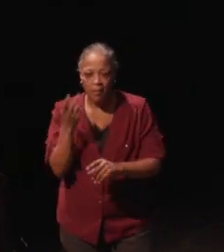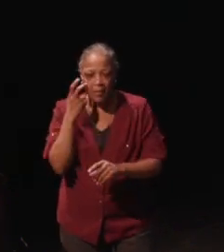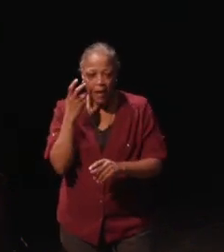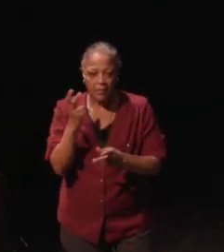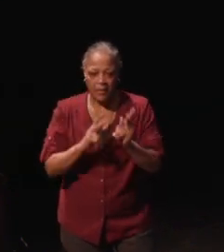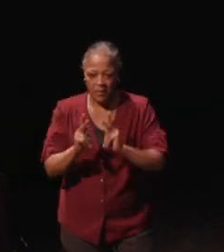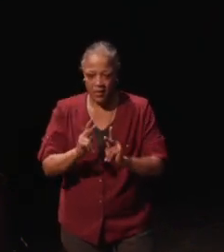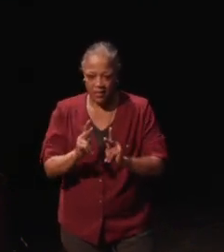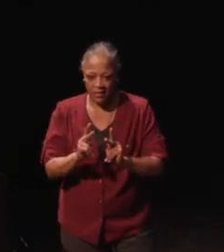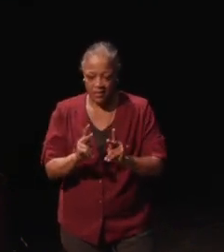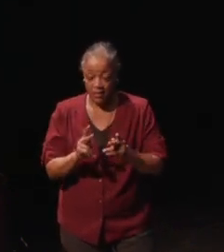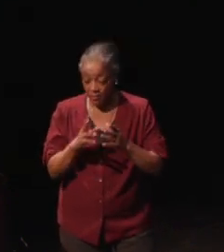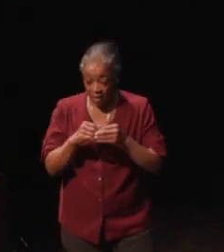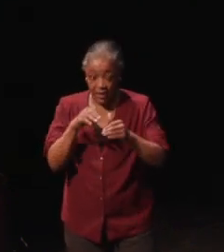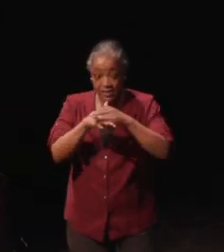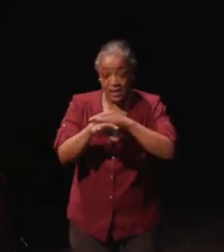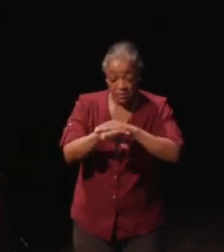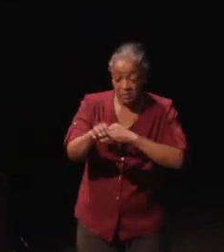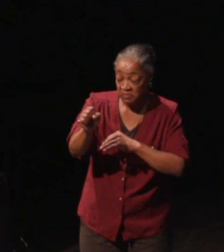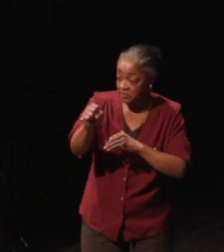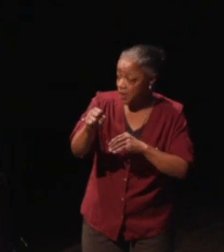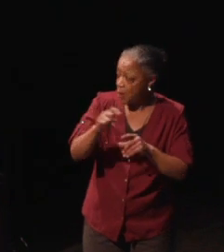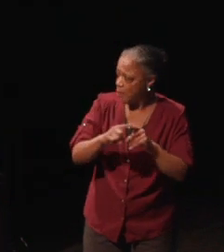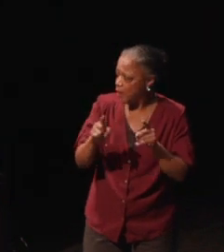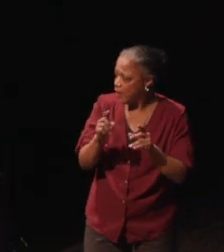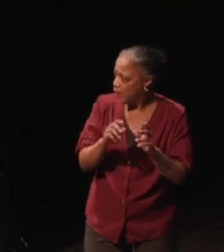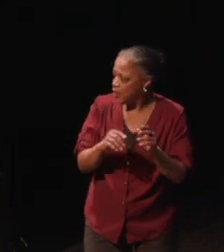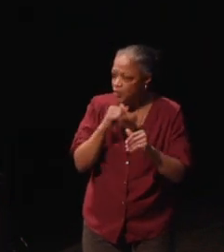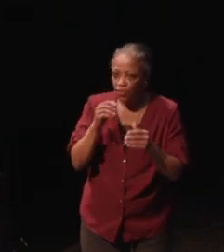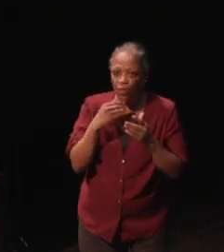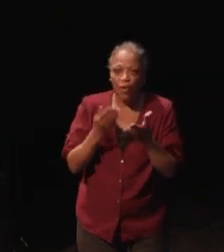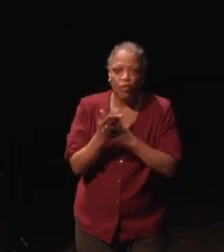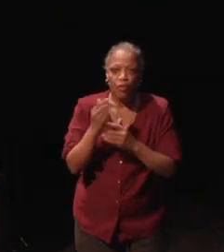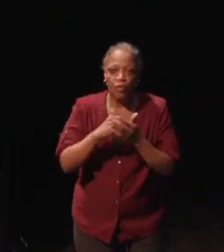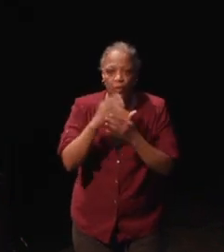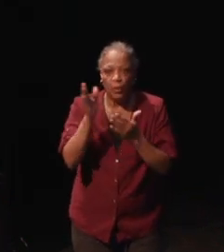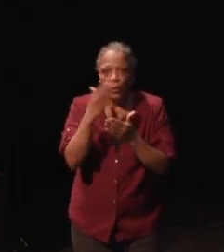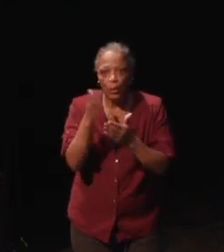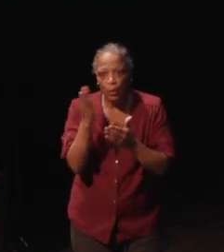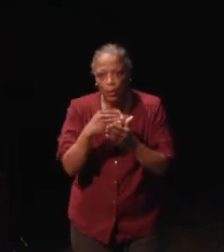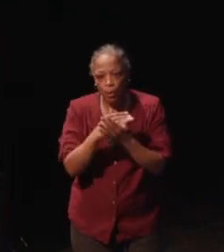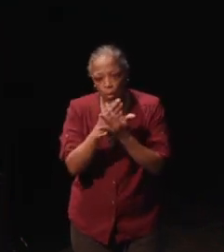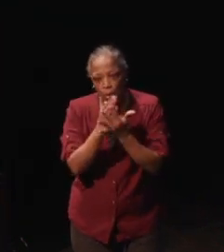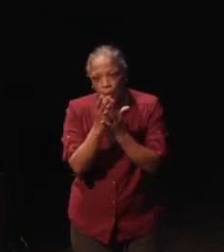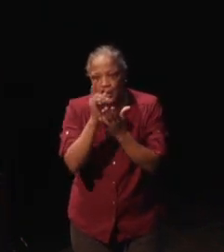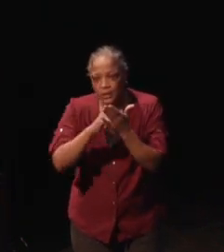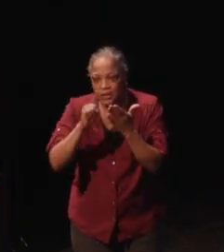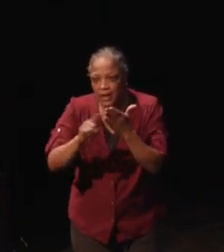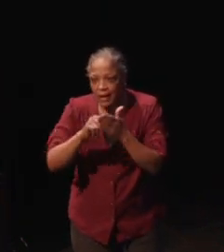because while there were accessible no one really always went through the entire screen and checked every UI element just to see if